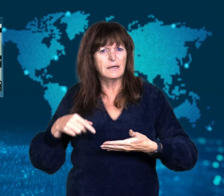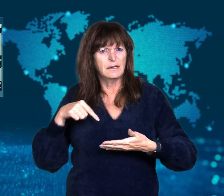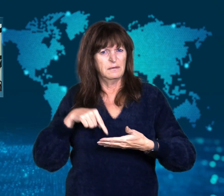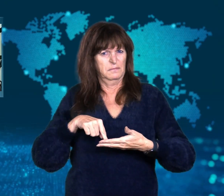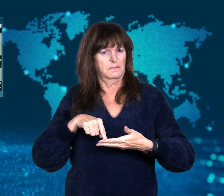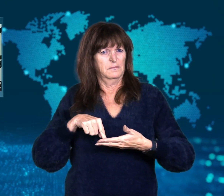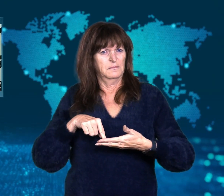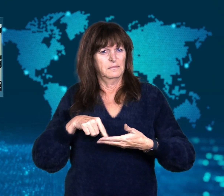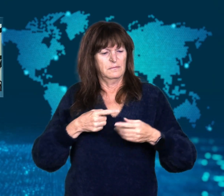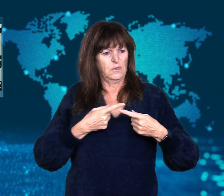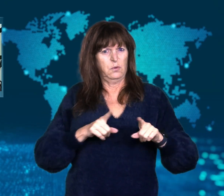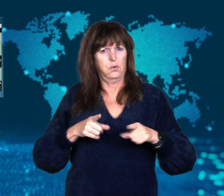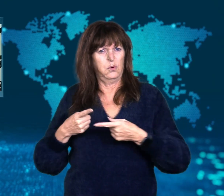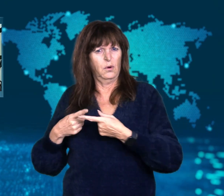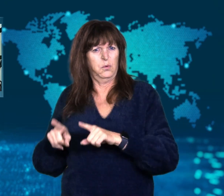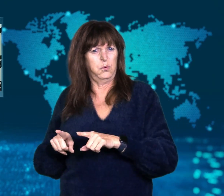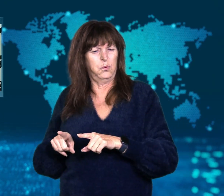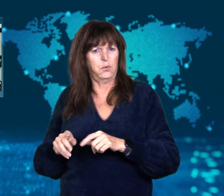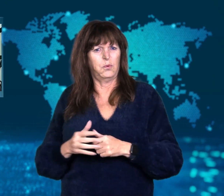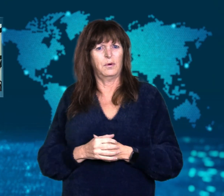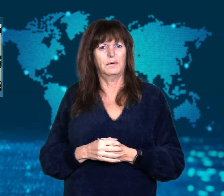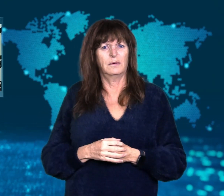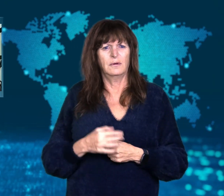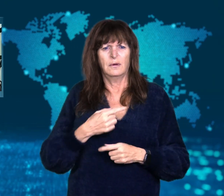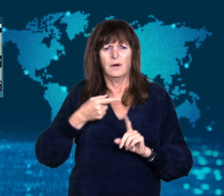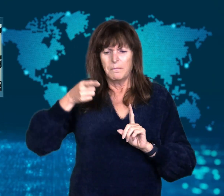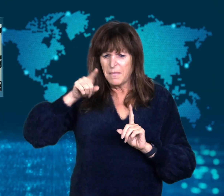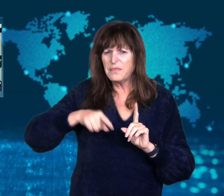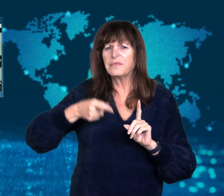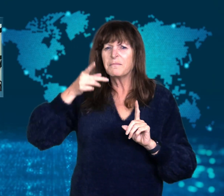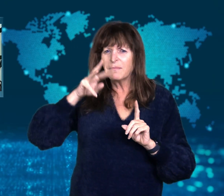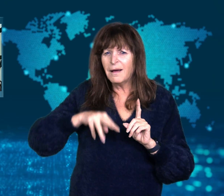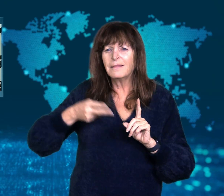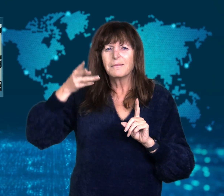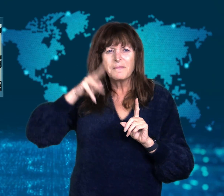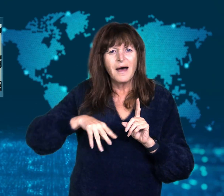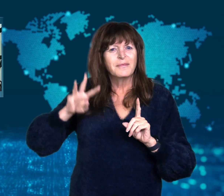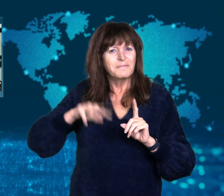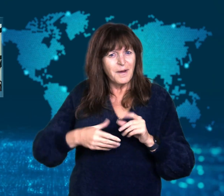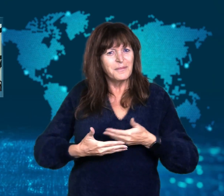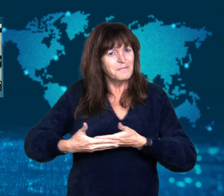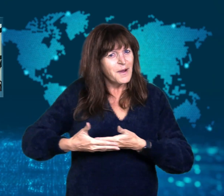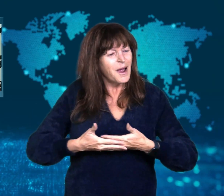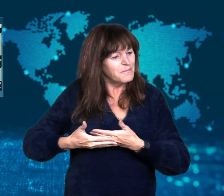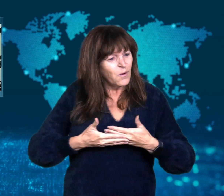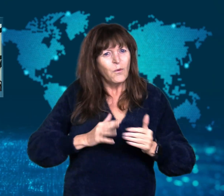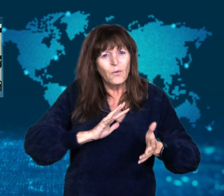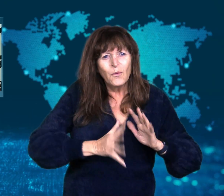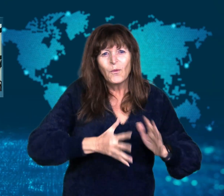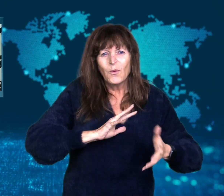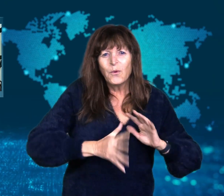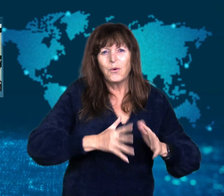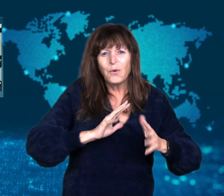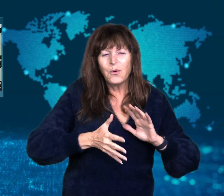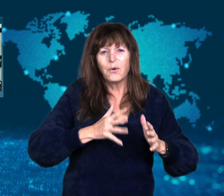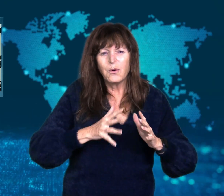They spent months raising the children before finding out that a